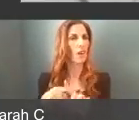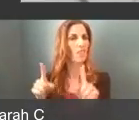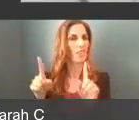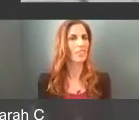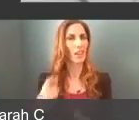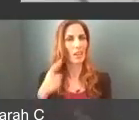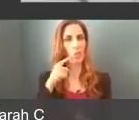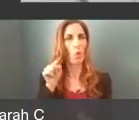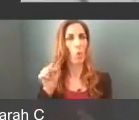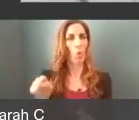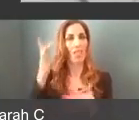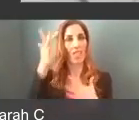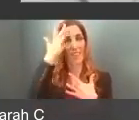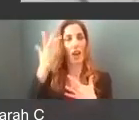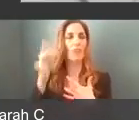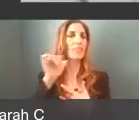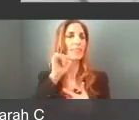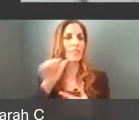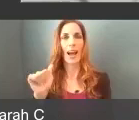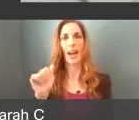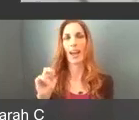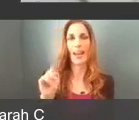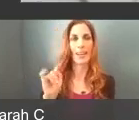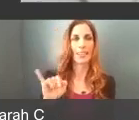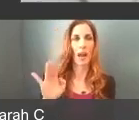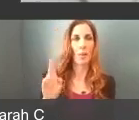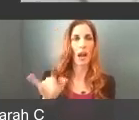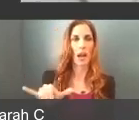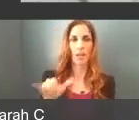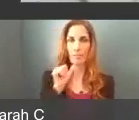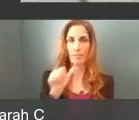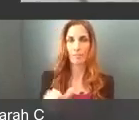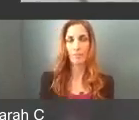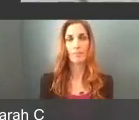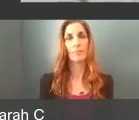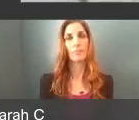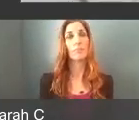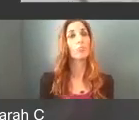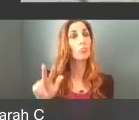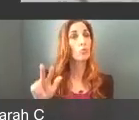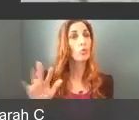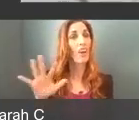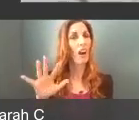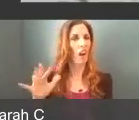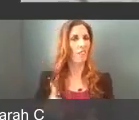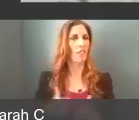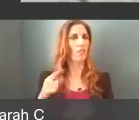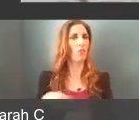not from the antibody test. 35 of these are from long-term care facilities, one is from